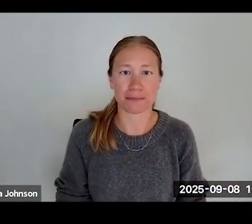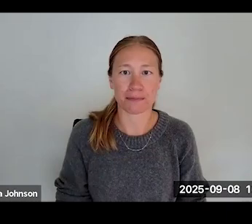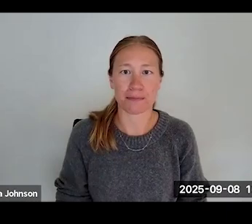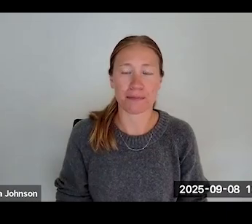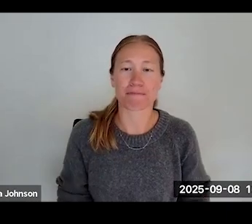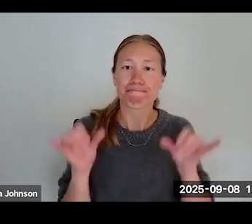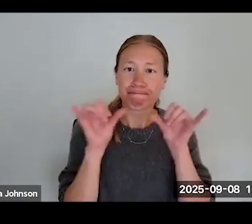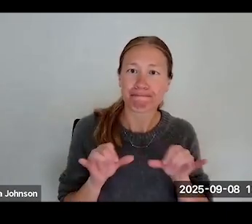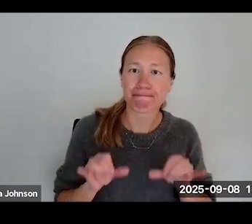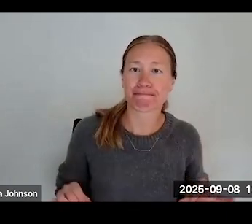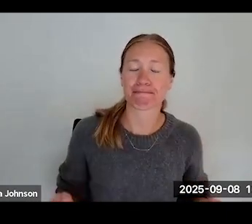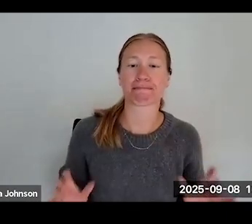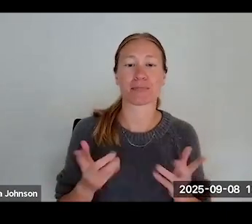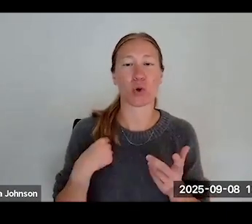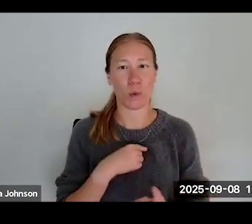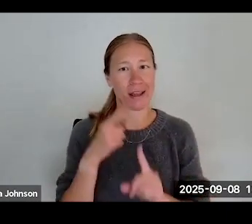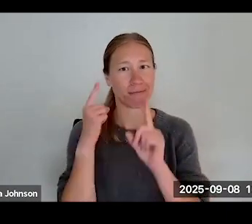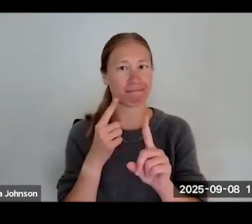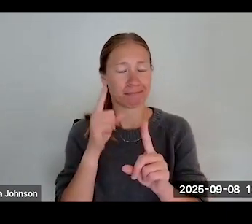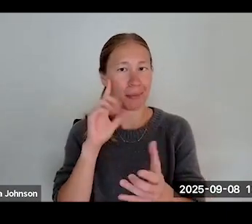So we think that these principles are really core to this work.